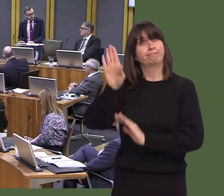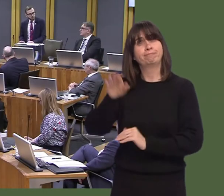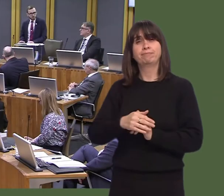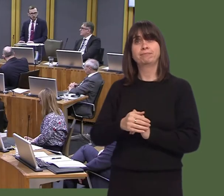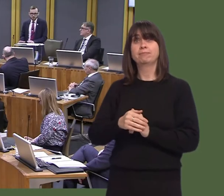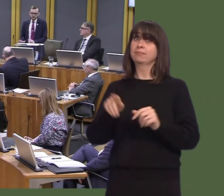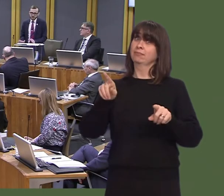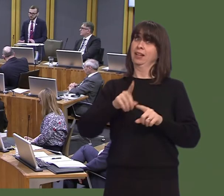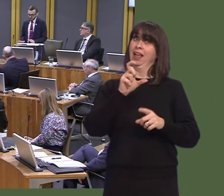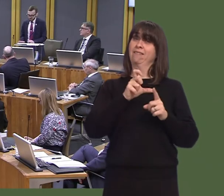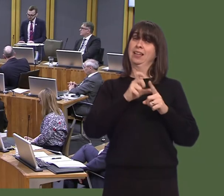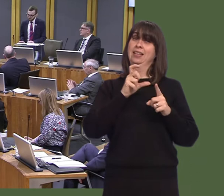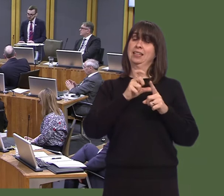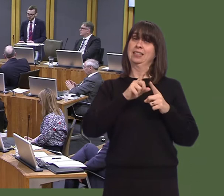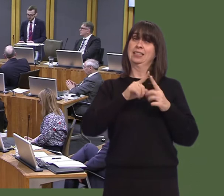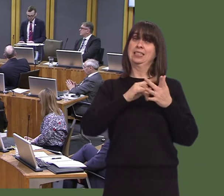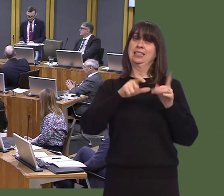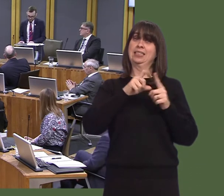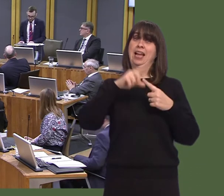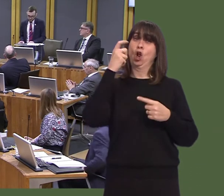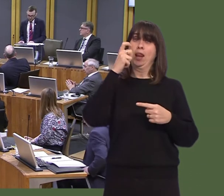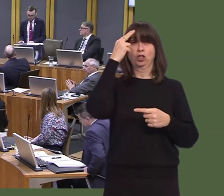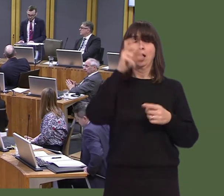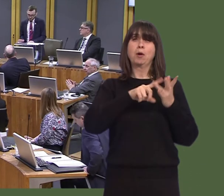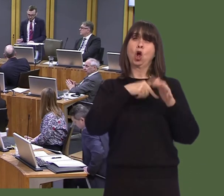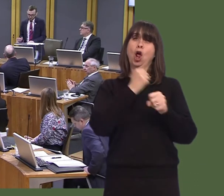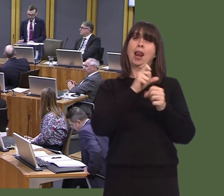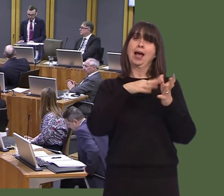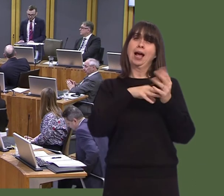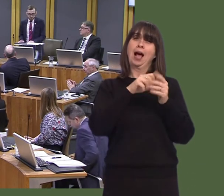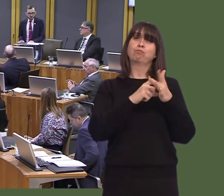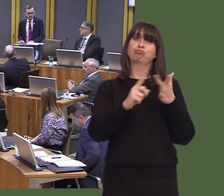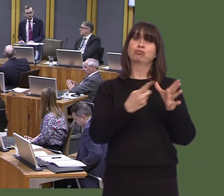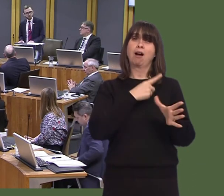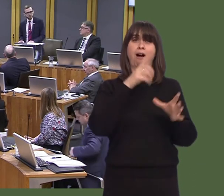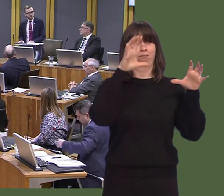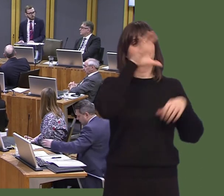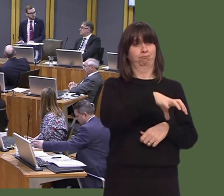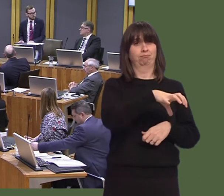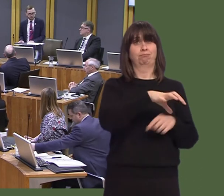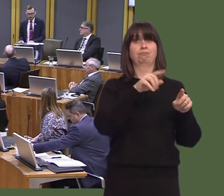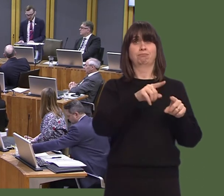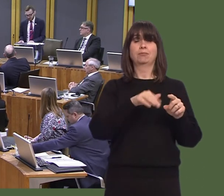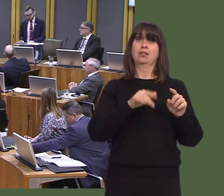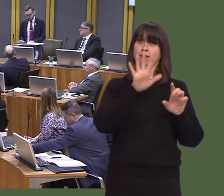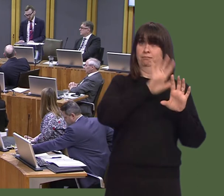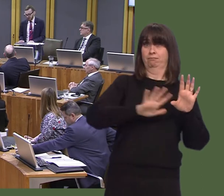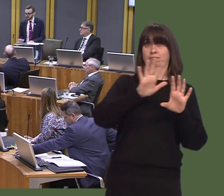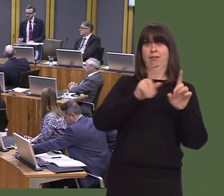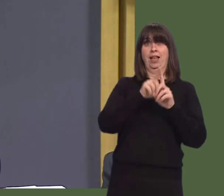But the reality is that they are indifferent to the suffering of people who are homeless.